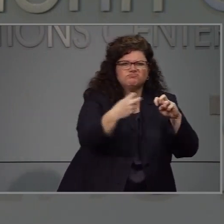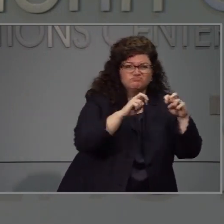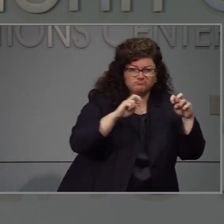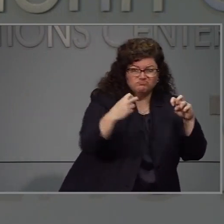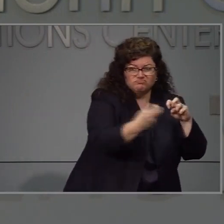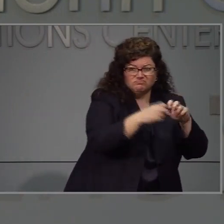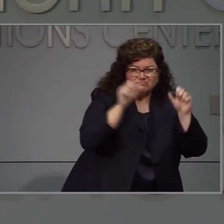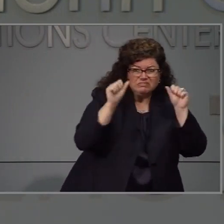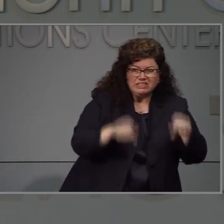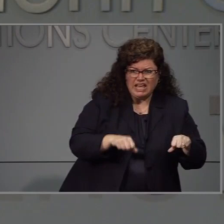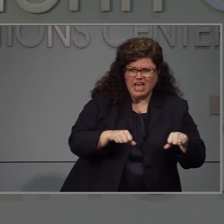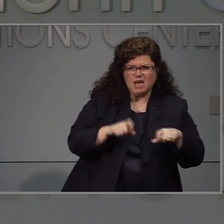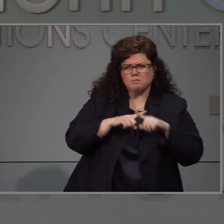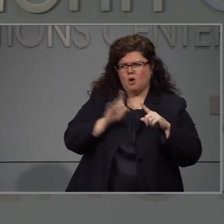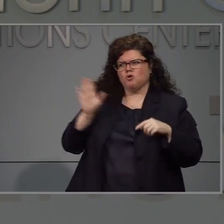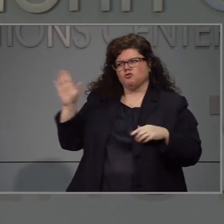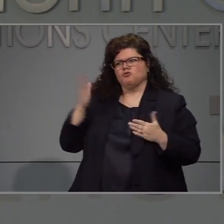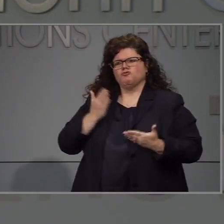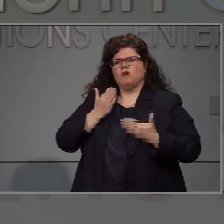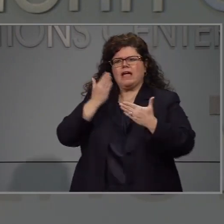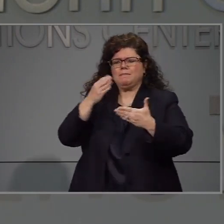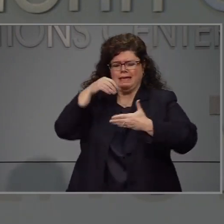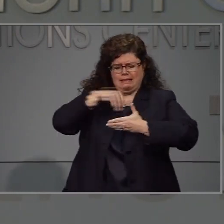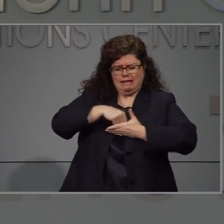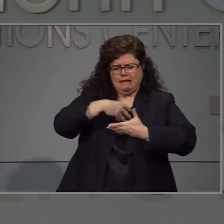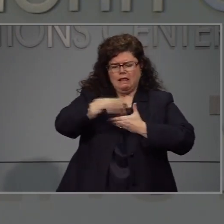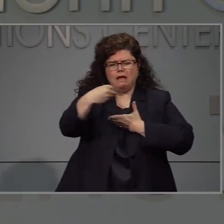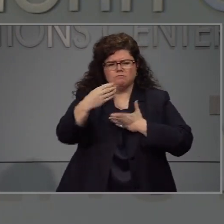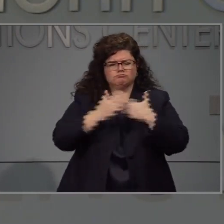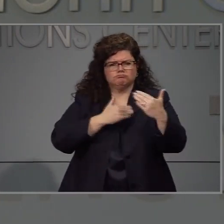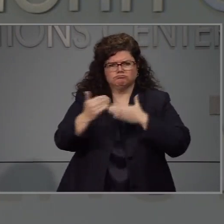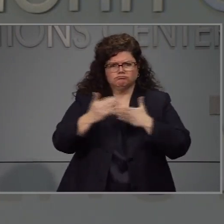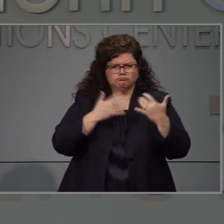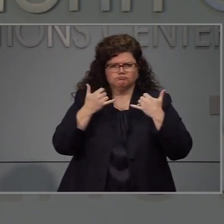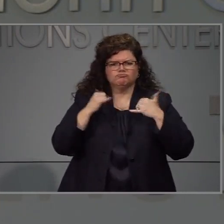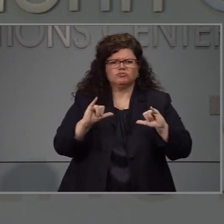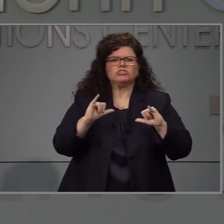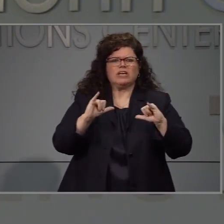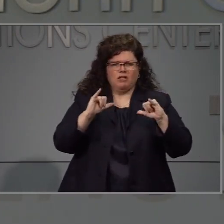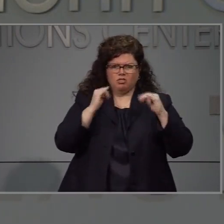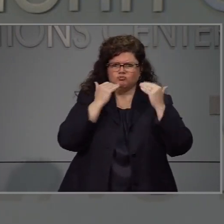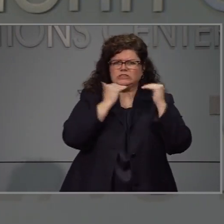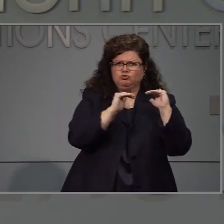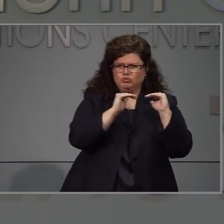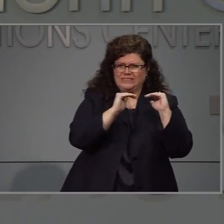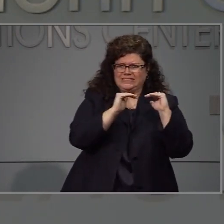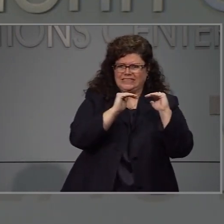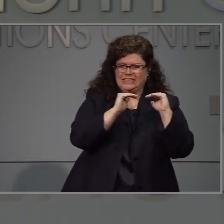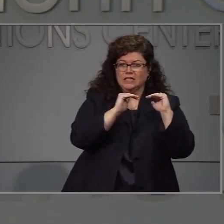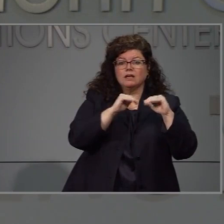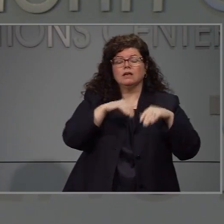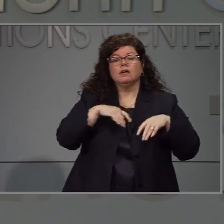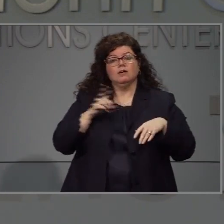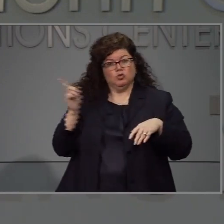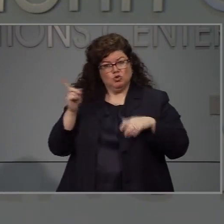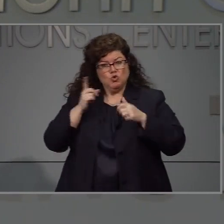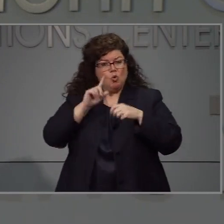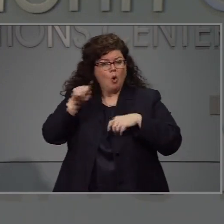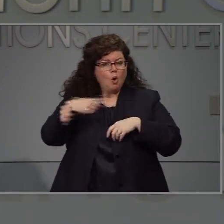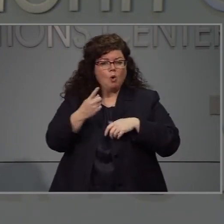RESTAURANT LIKE AN ORDER. THEY HAVE THAT SEPARATE FROM ADDITIONAL OUTDOOR SEATING CAPACITY. SO WHY NOT ALLOW OR THE INSIDE OUT BY 2 AT NOON ON YOUR GOOD FRIEND AND THEN WITH THE RESTRICTIONS THAT